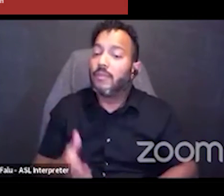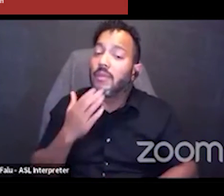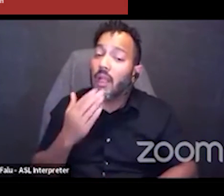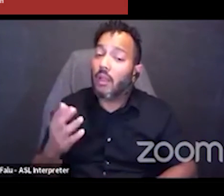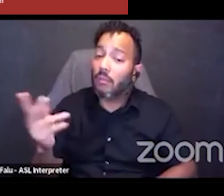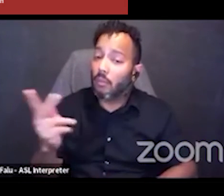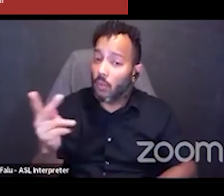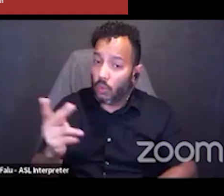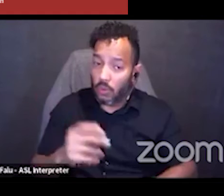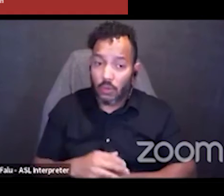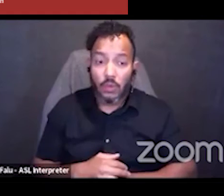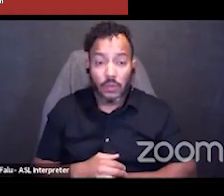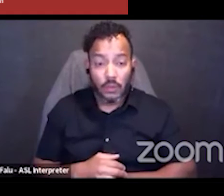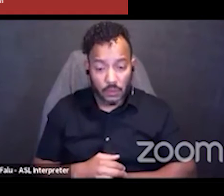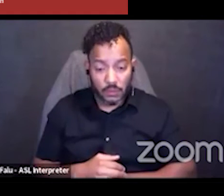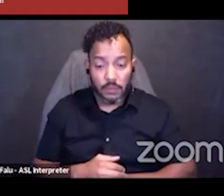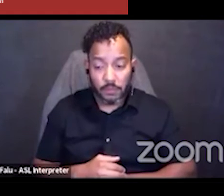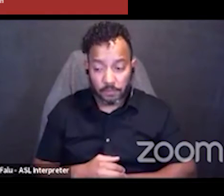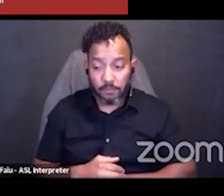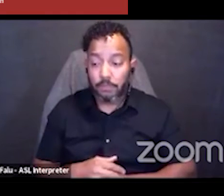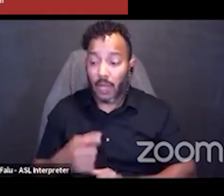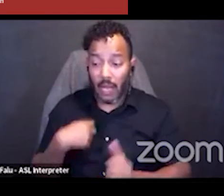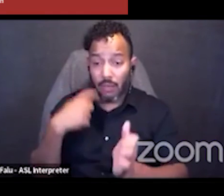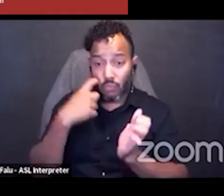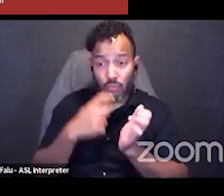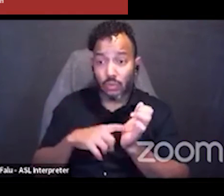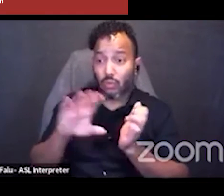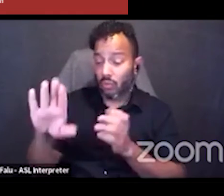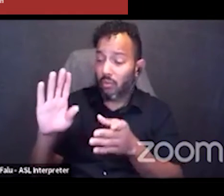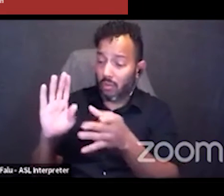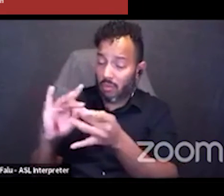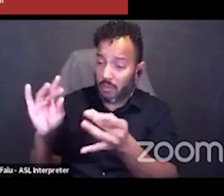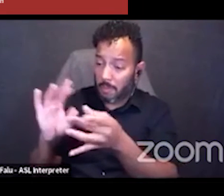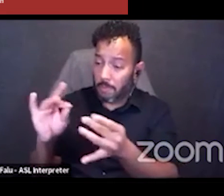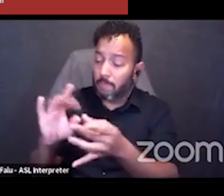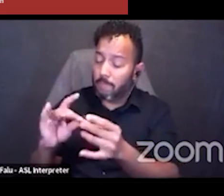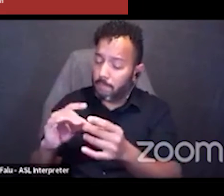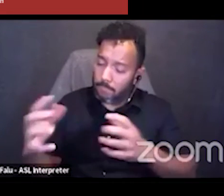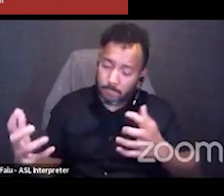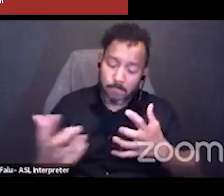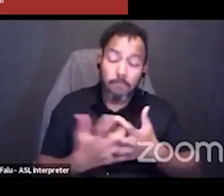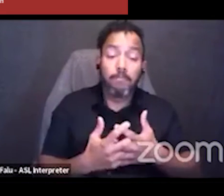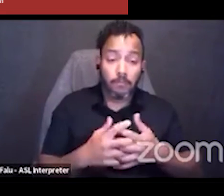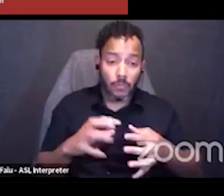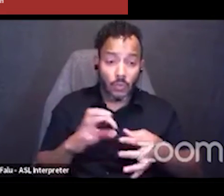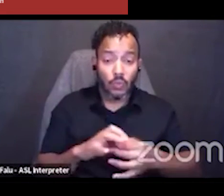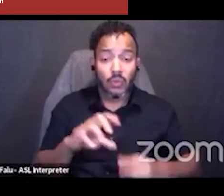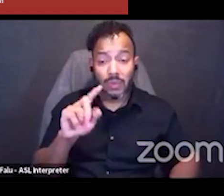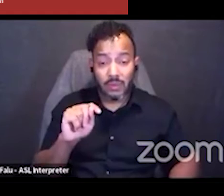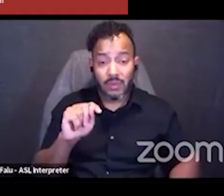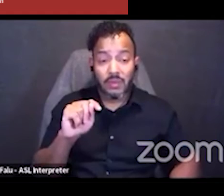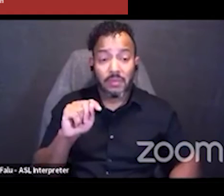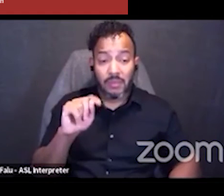I'm noting how your comments tie in with one of the things that Tyree said, nursing homes